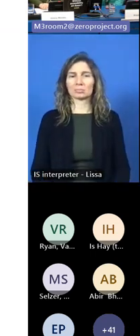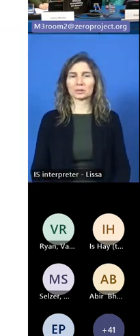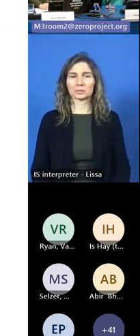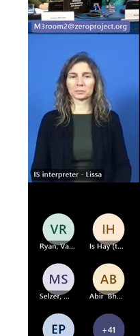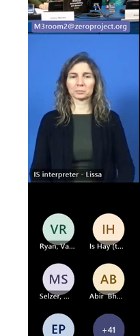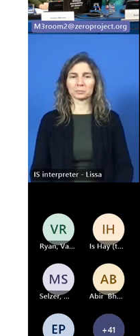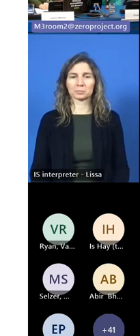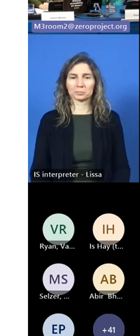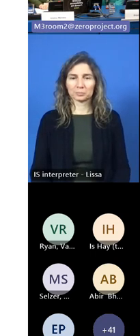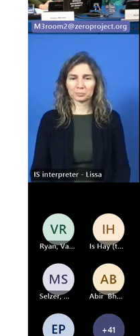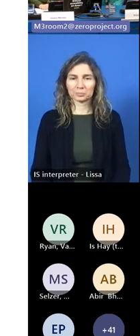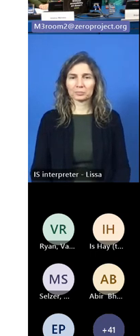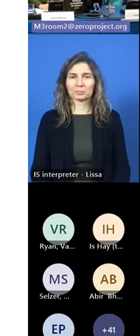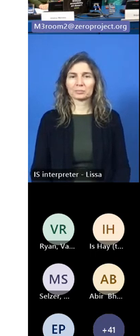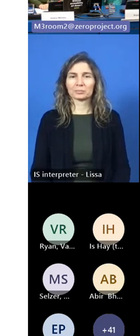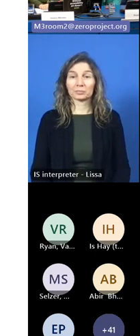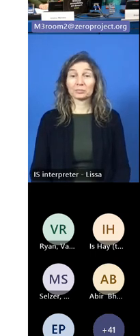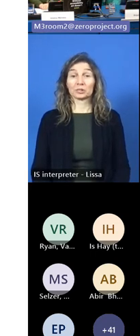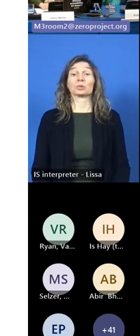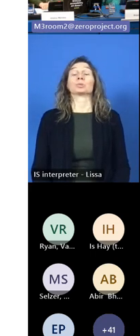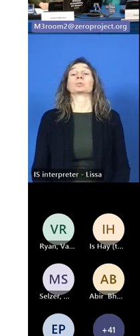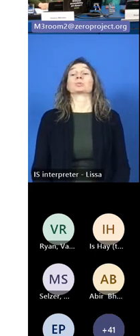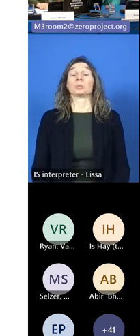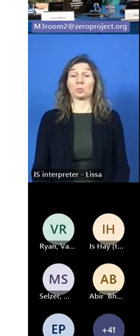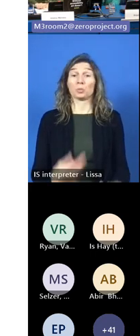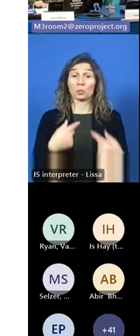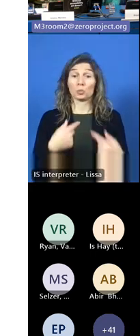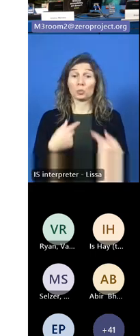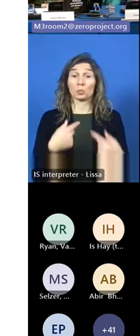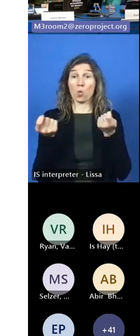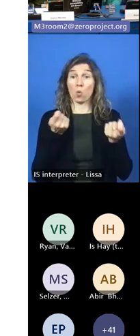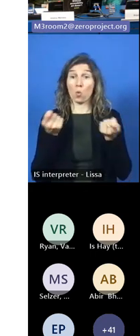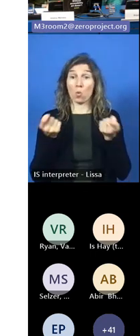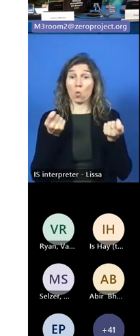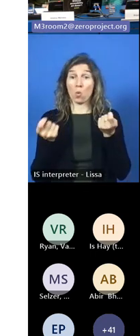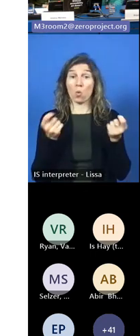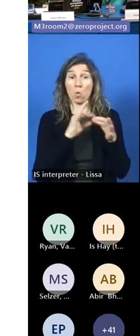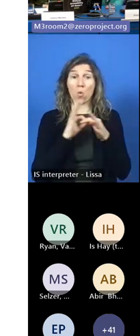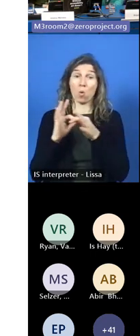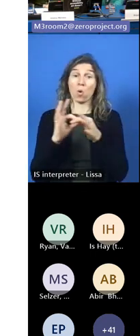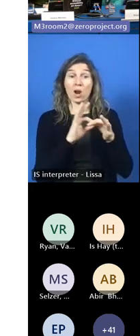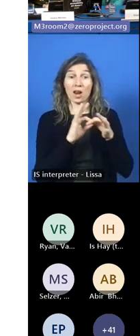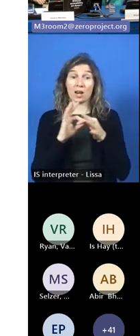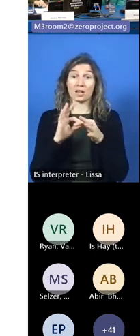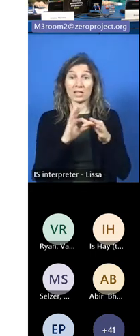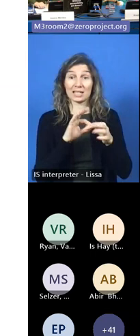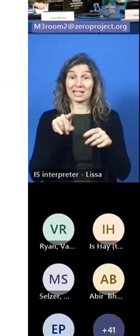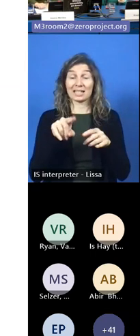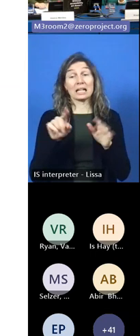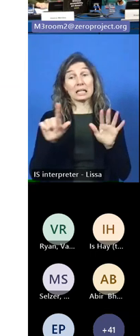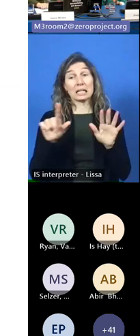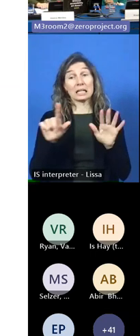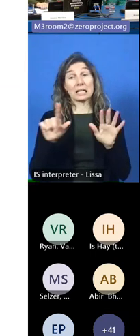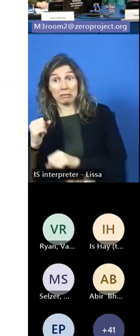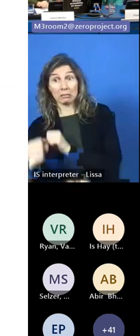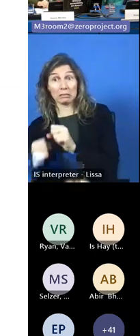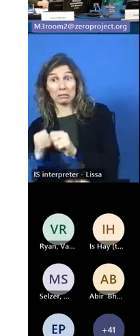Besides coordinating advocacy for seven years, I always participated in several courses,